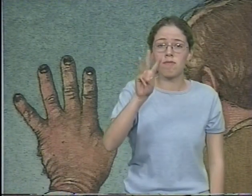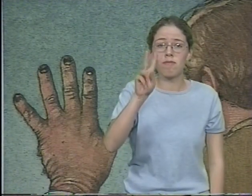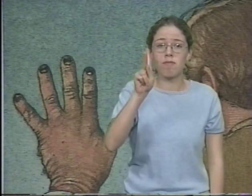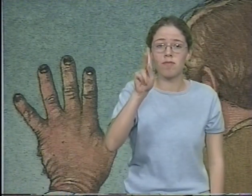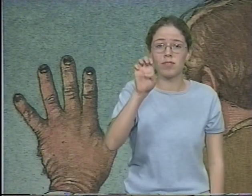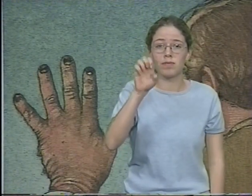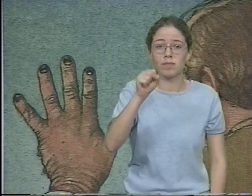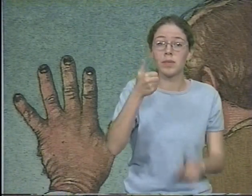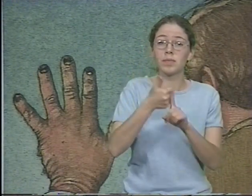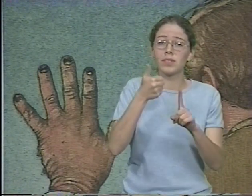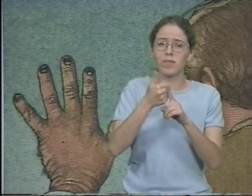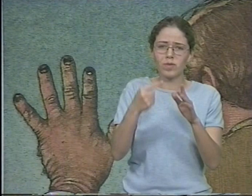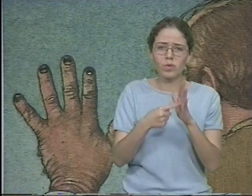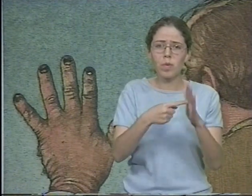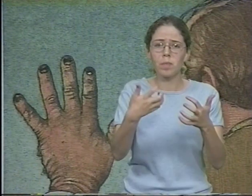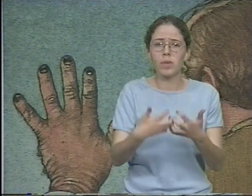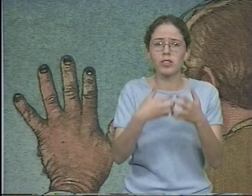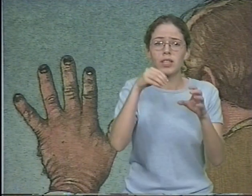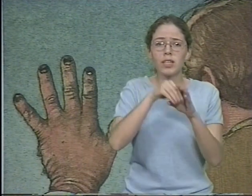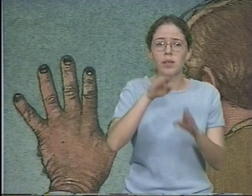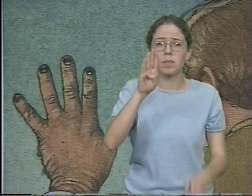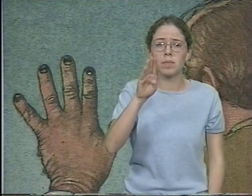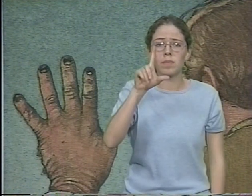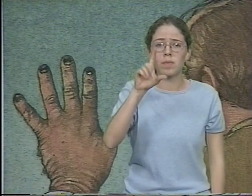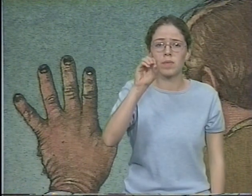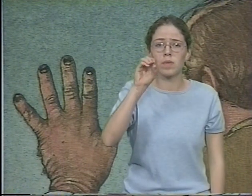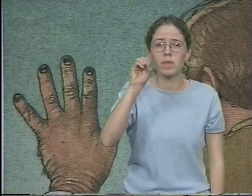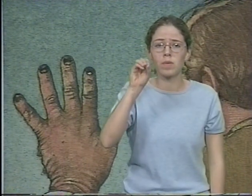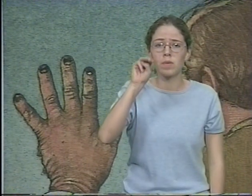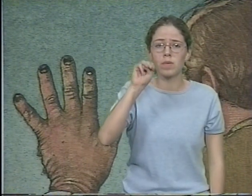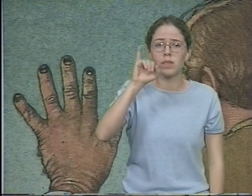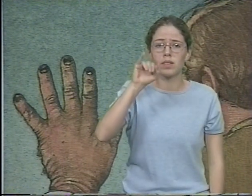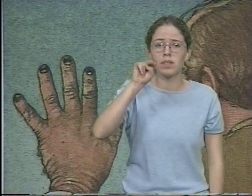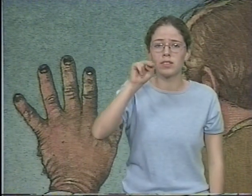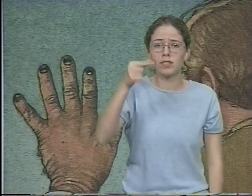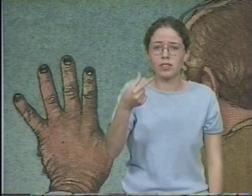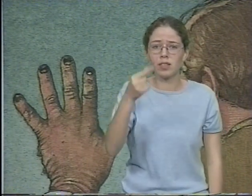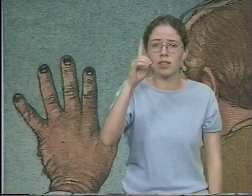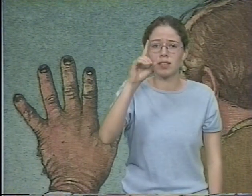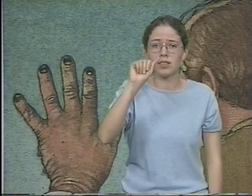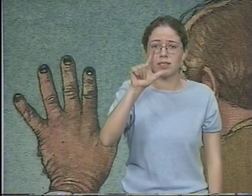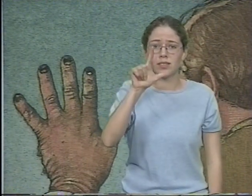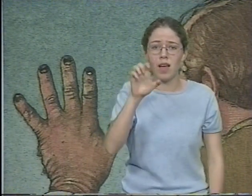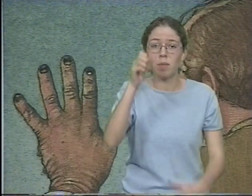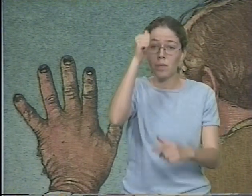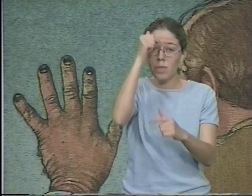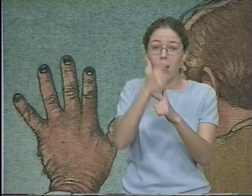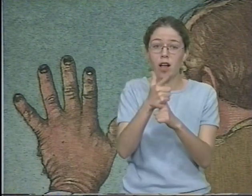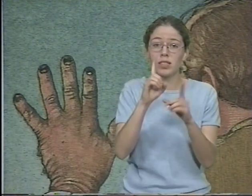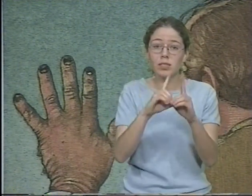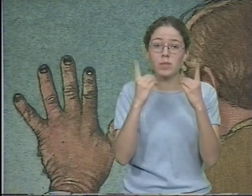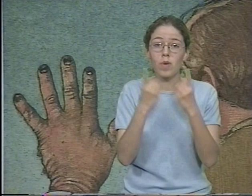Mr. Hawks, who demonstrated a machine in Bloomingdale Brothers Department Store, noticed